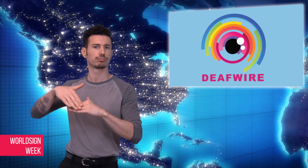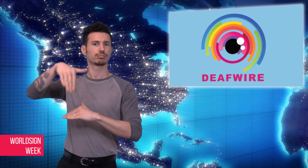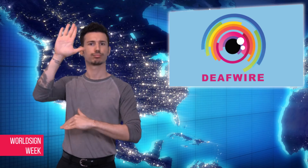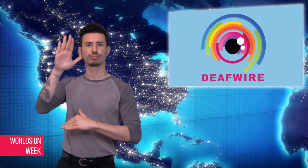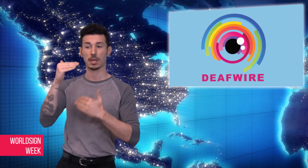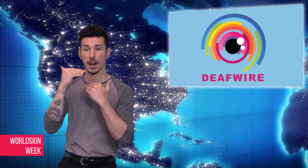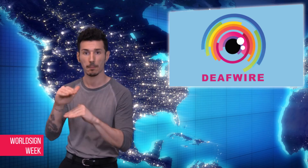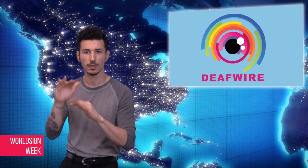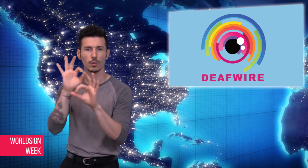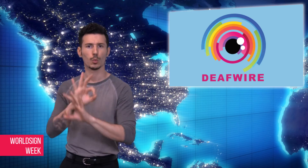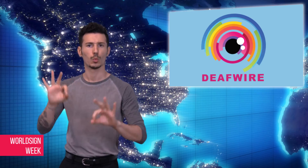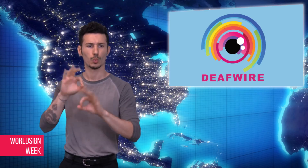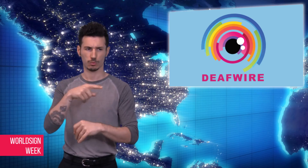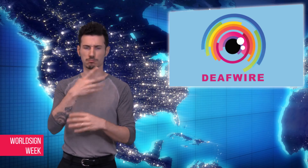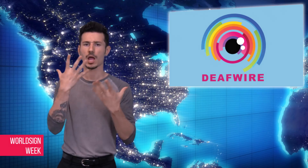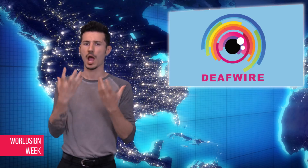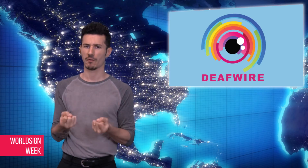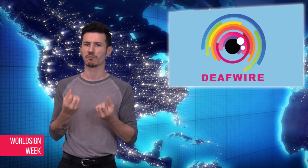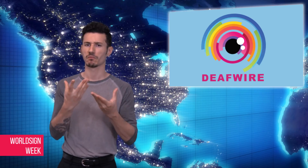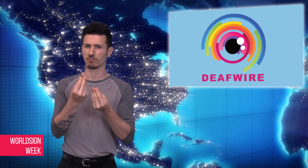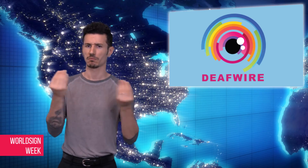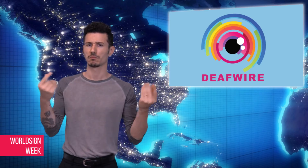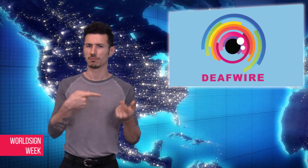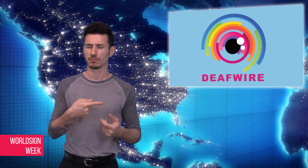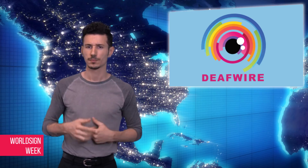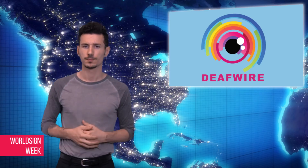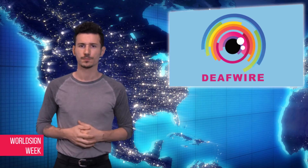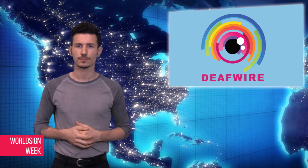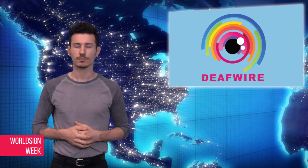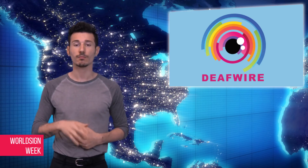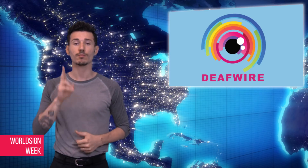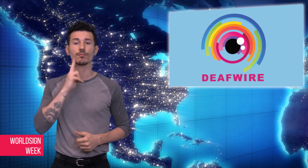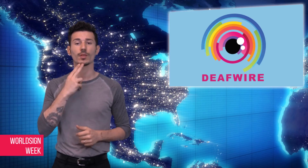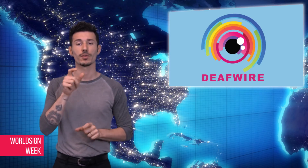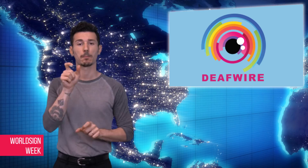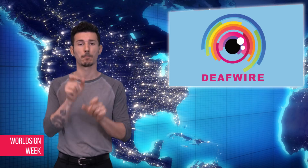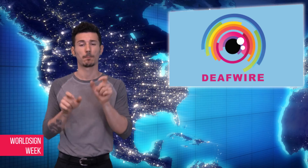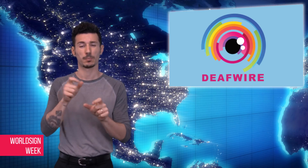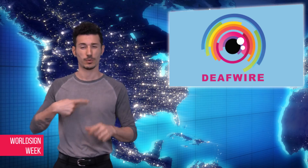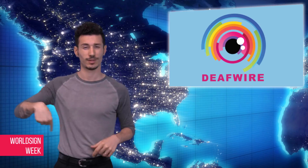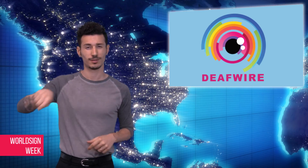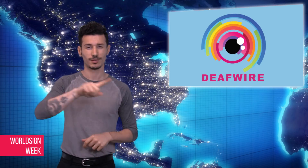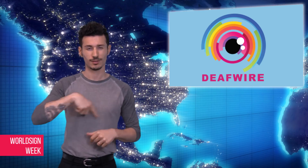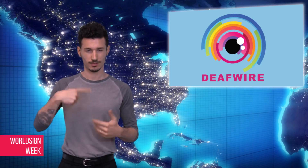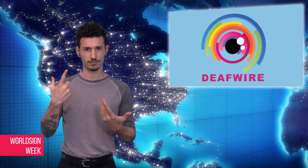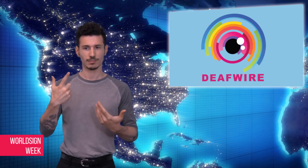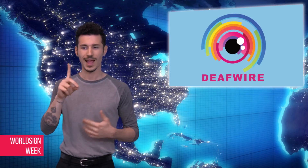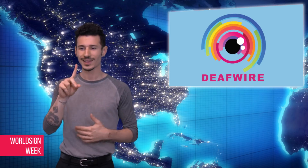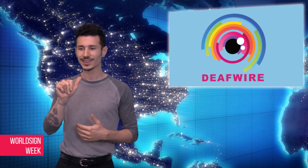their mobile plan due to their greater use of video apps for